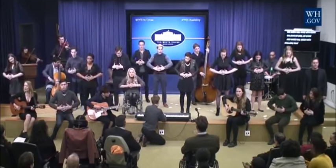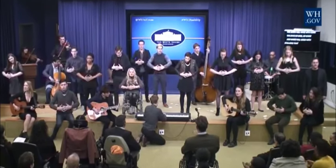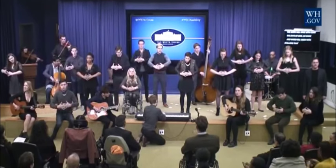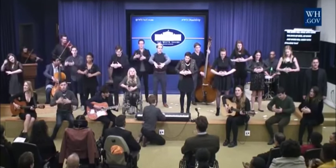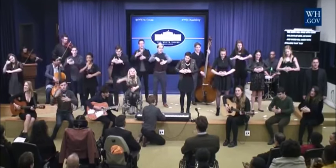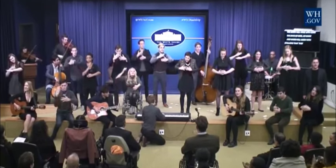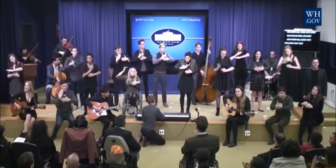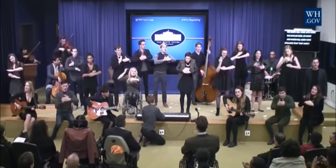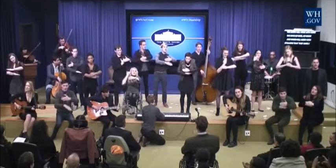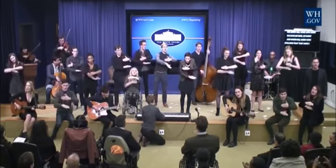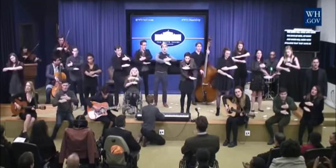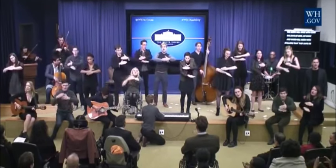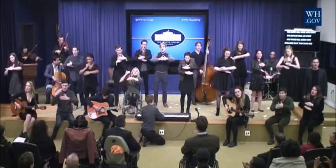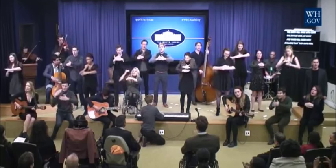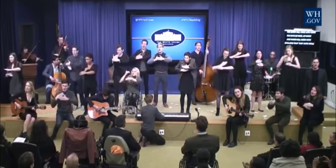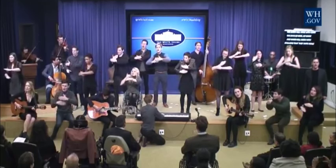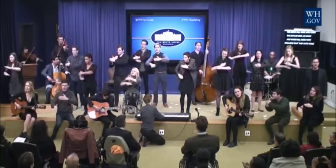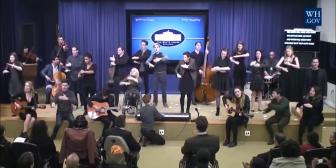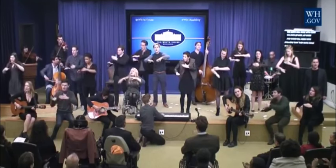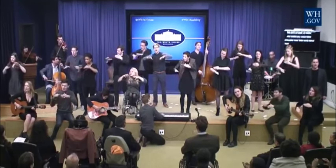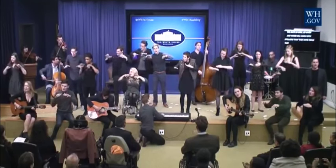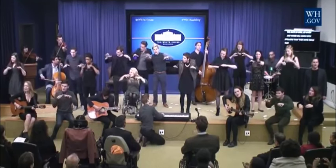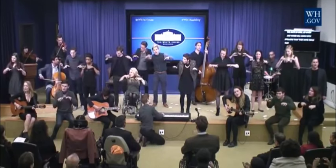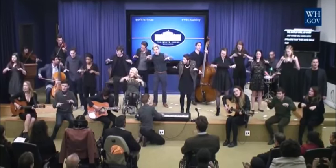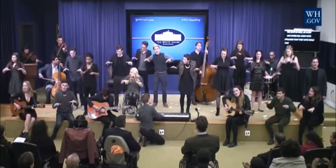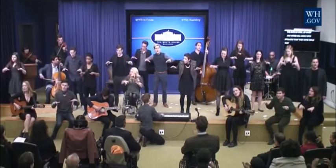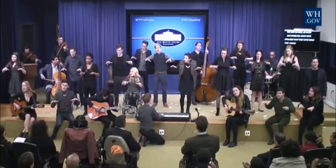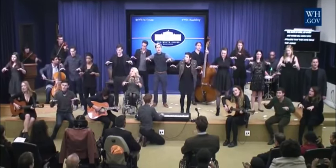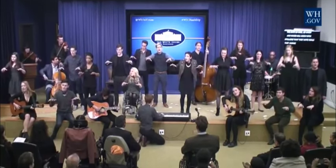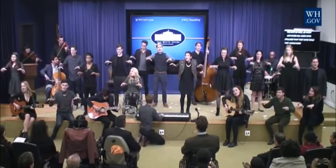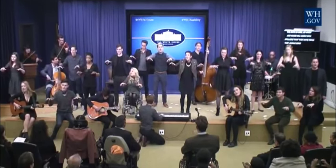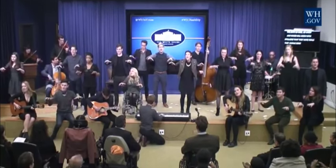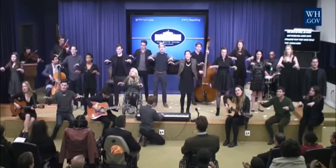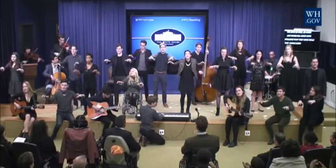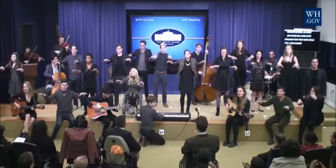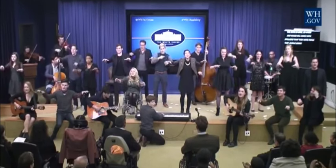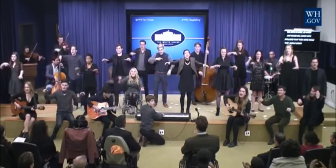Foals they've borne